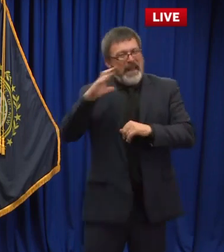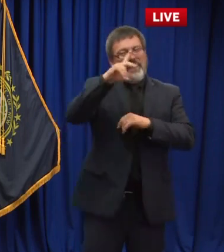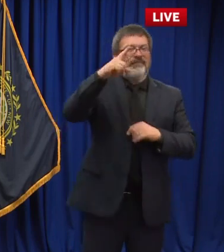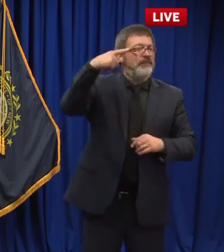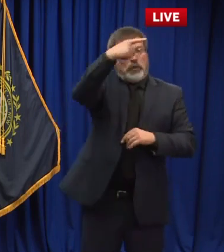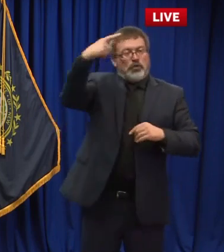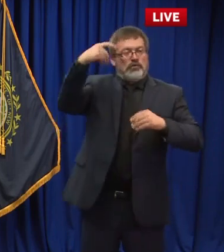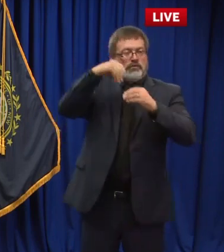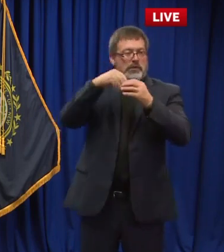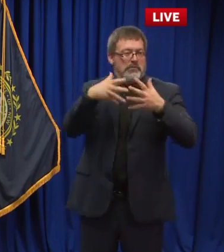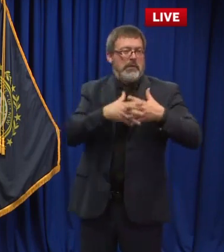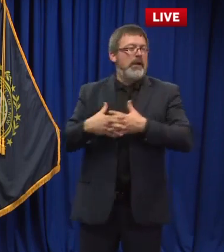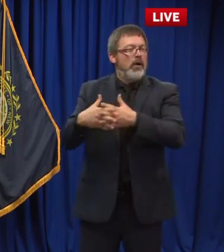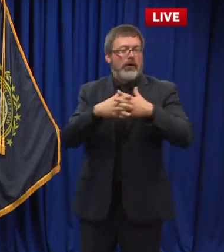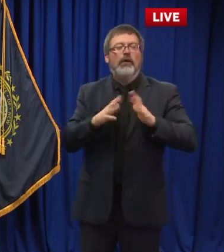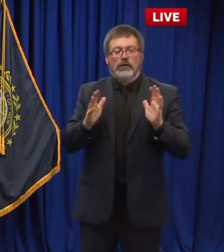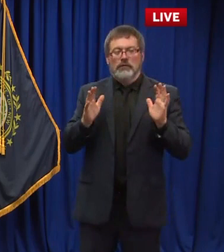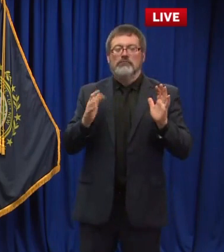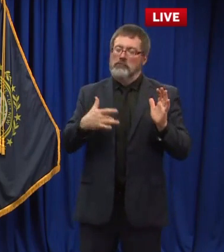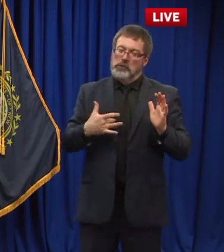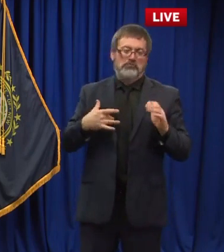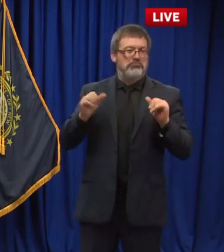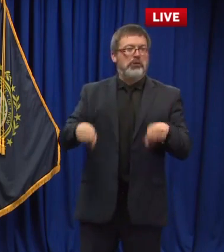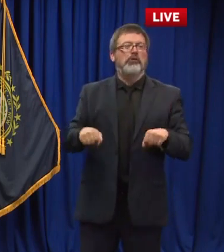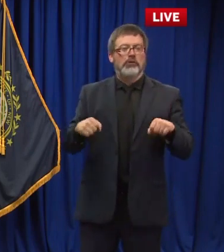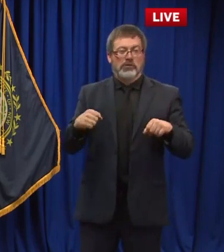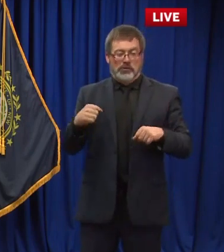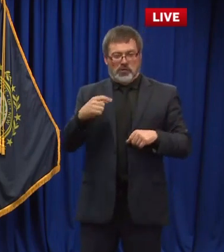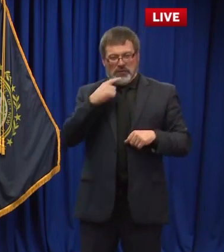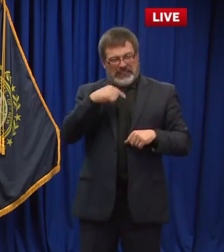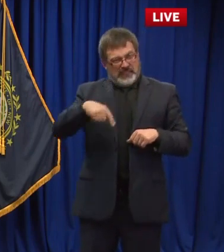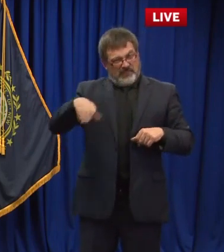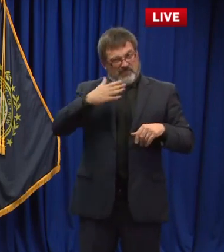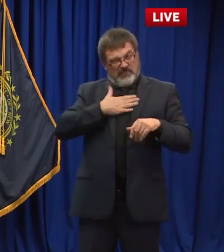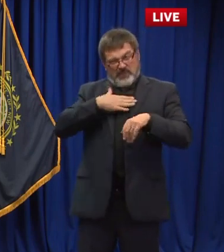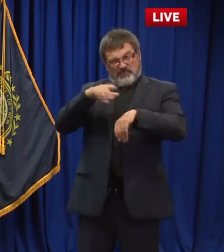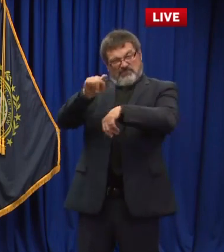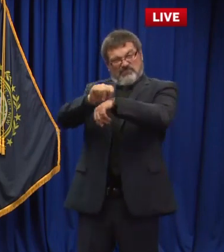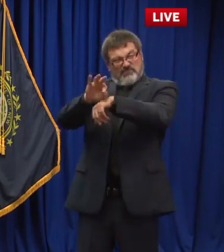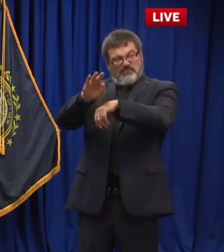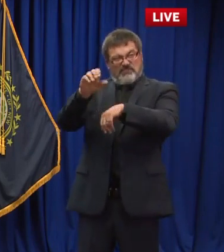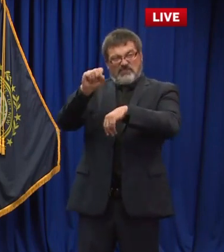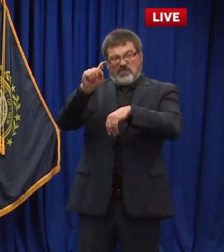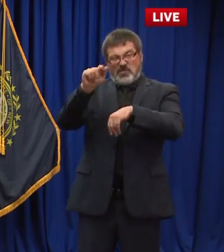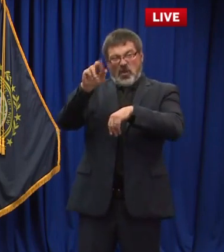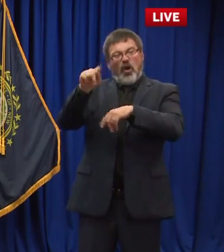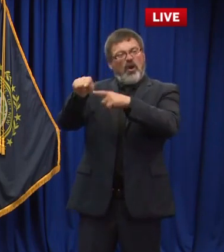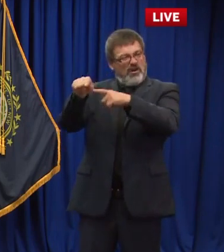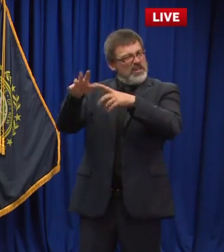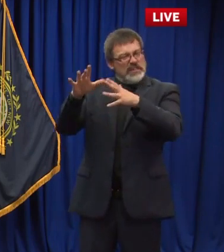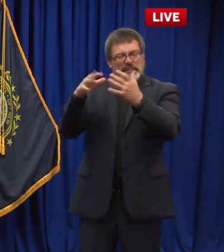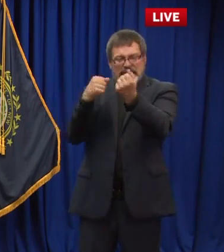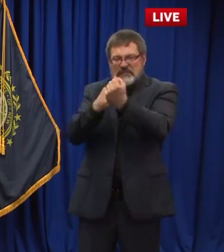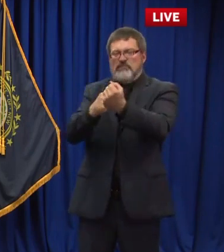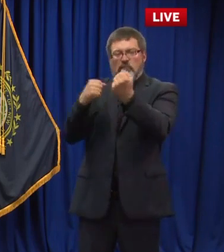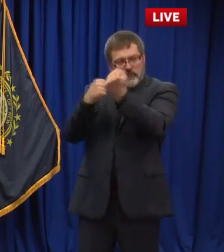WE HAVE SOME OF THE BEST SCHOOLS IN THE COUNTRY AND HER CONSUL HE RANG AS SOME OF THE BEST IN THE COUNTRY.